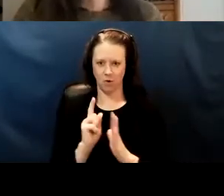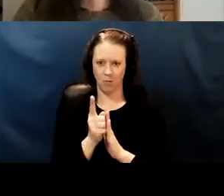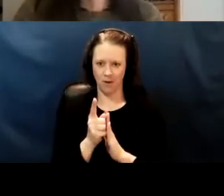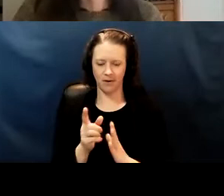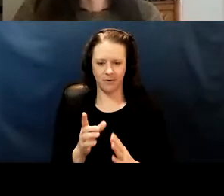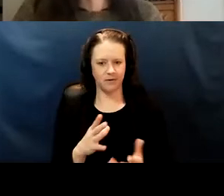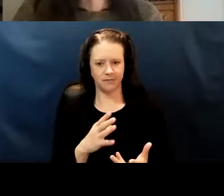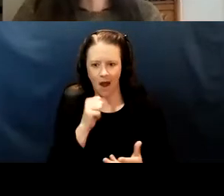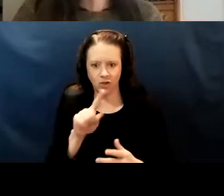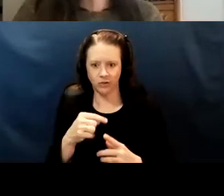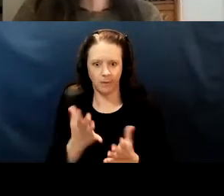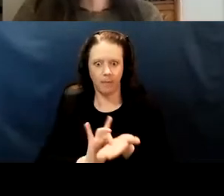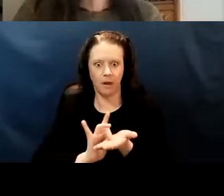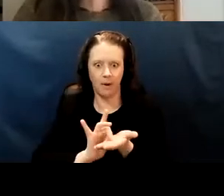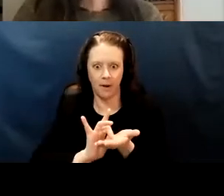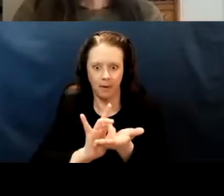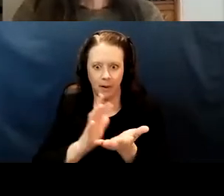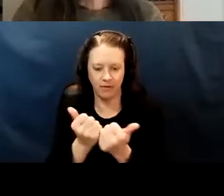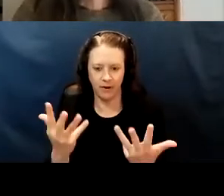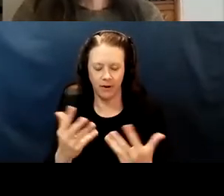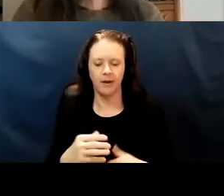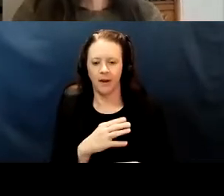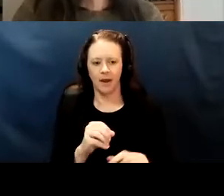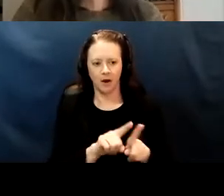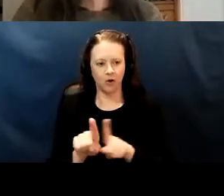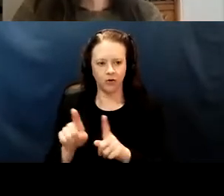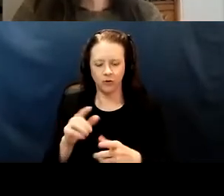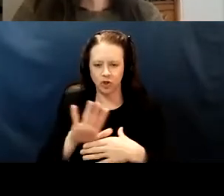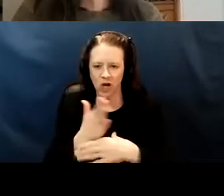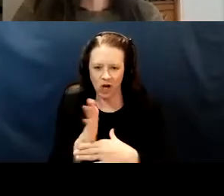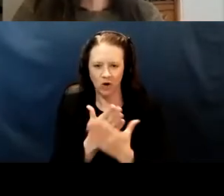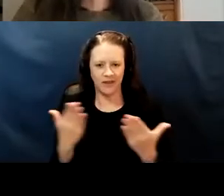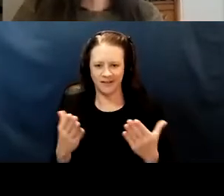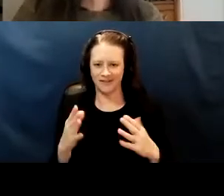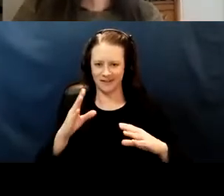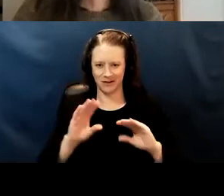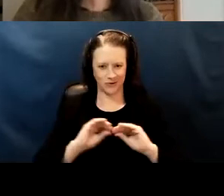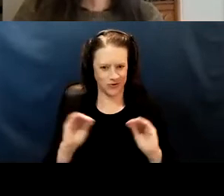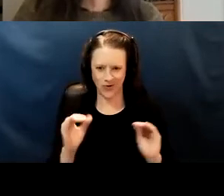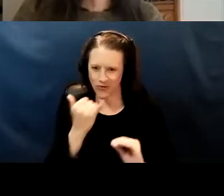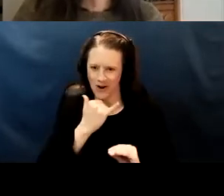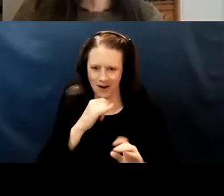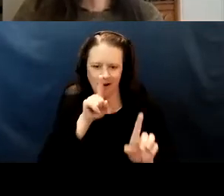shared -- there are no wrong answers. And it's a shared experience between a person with memory loss and their care partners.